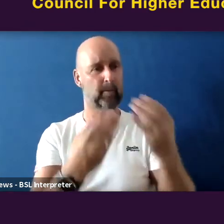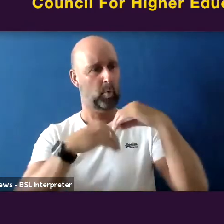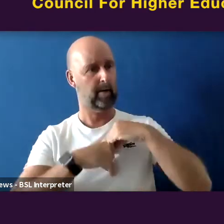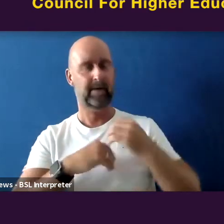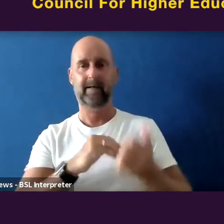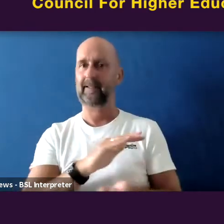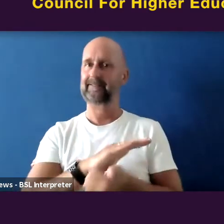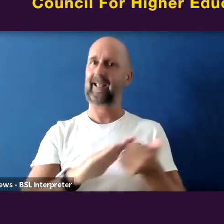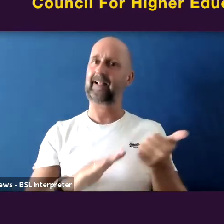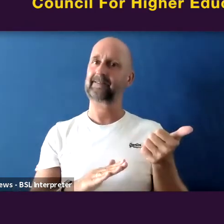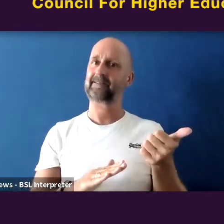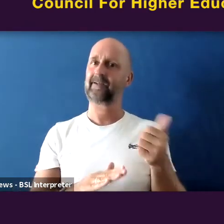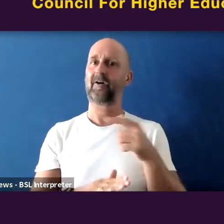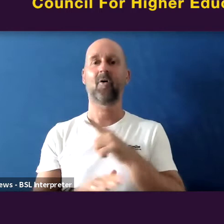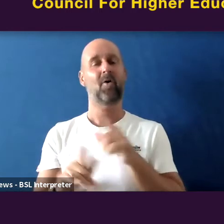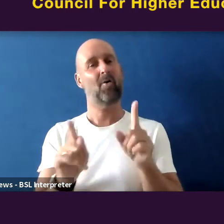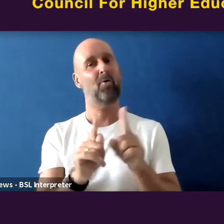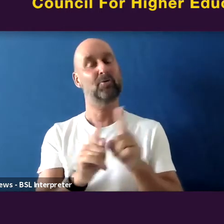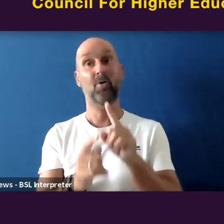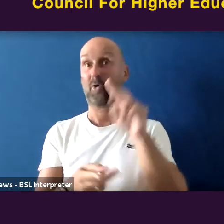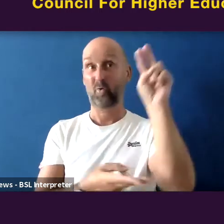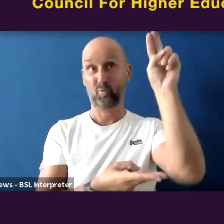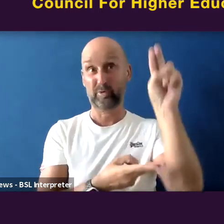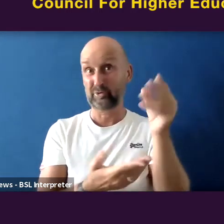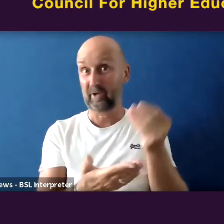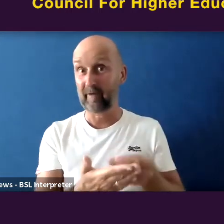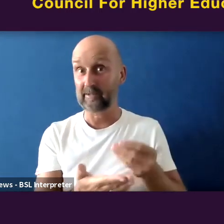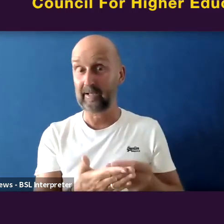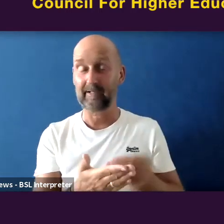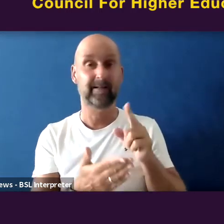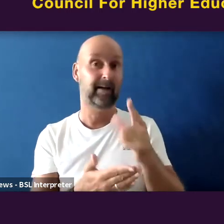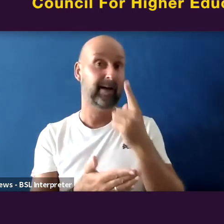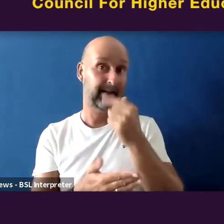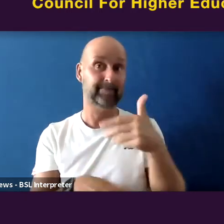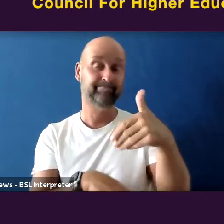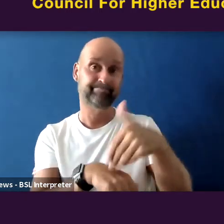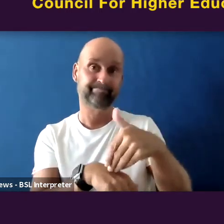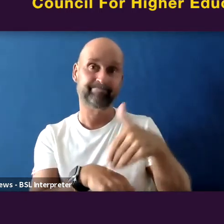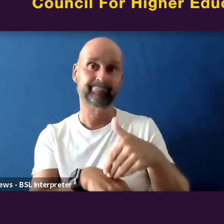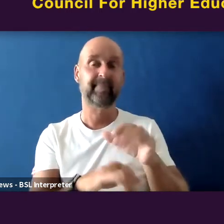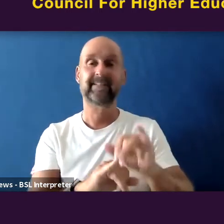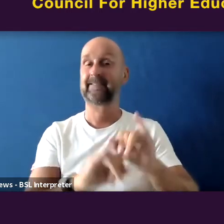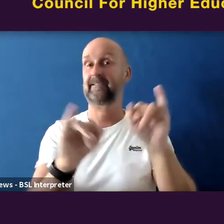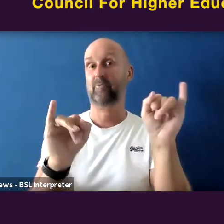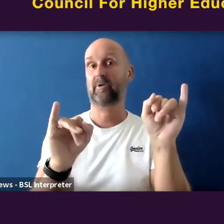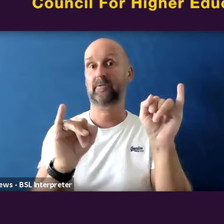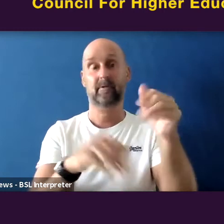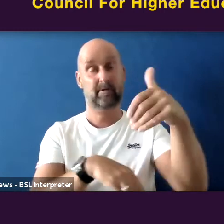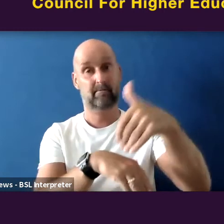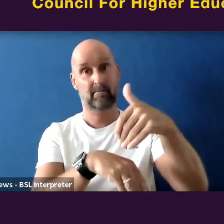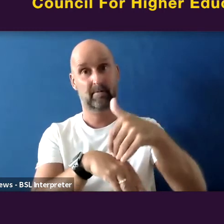The proposed reduction in funding could therefore also have serious implications for the UK’s